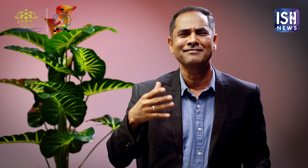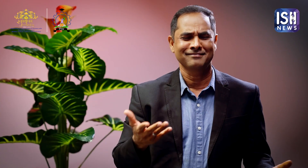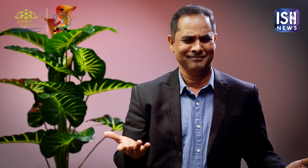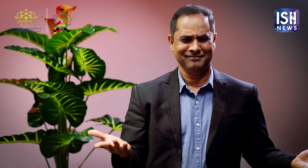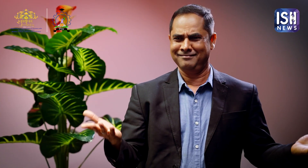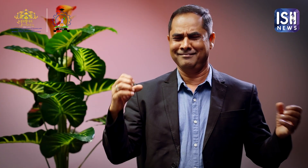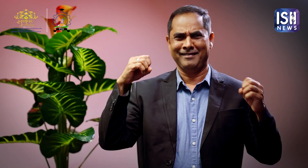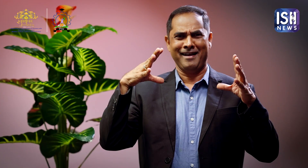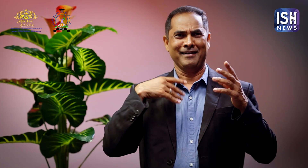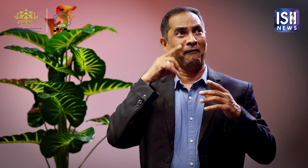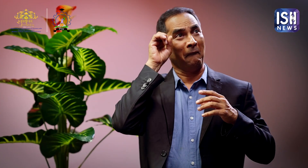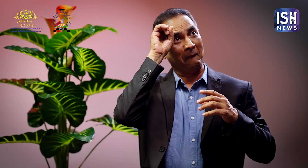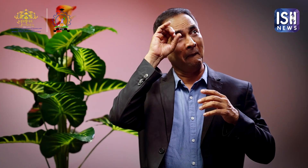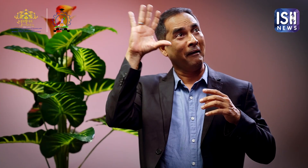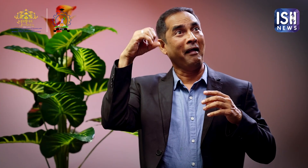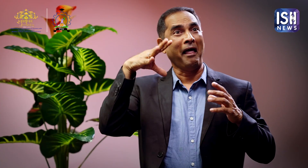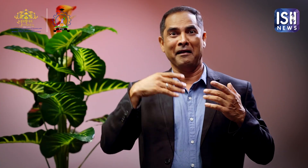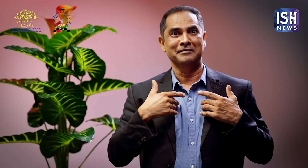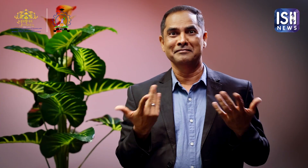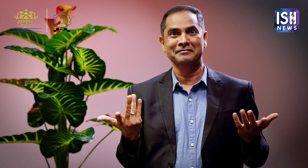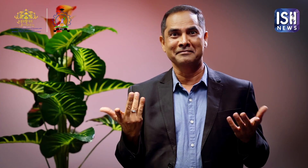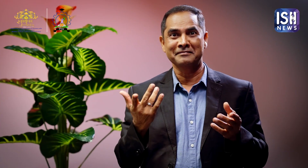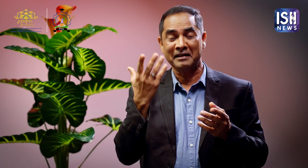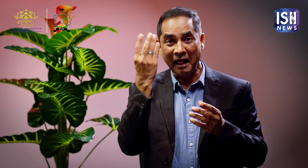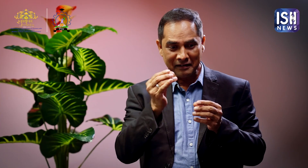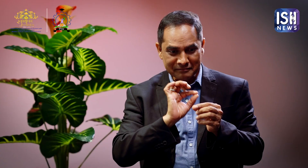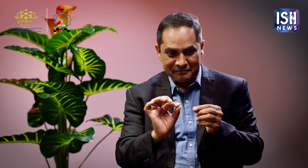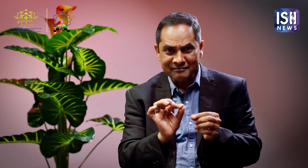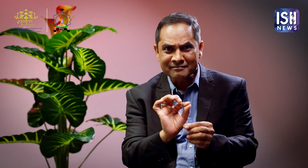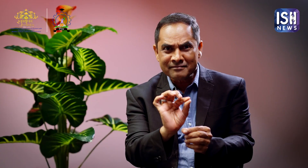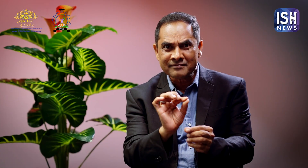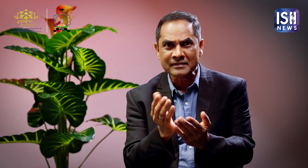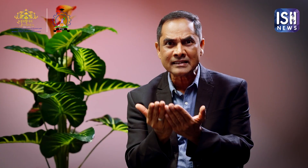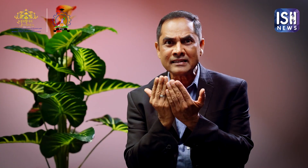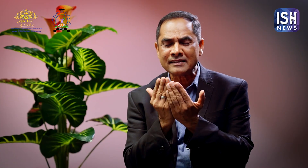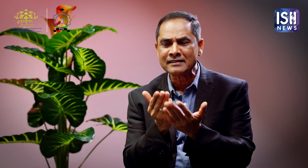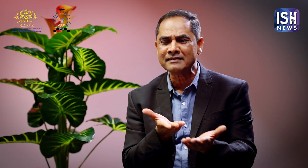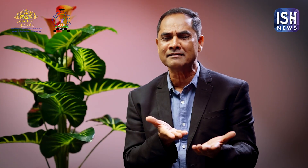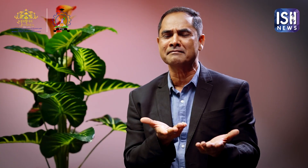I never had the concept of what is electricity at that time. I used to study in front of a lamp during the night.